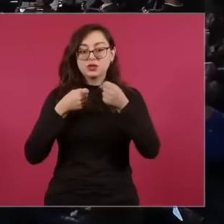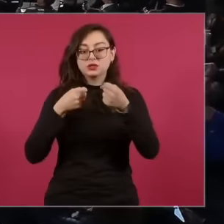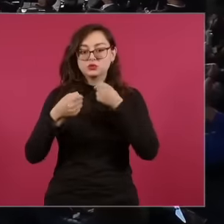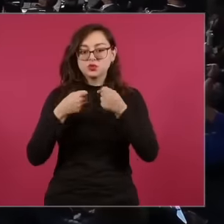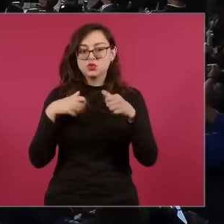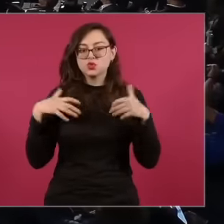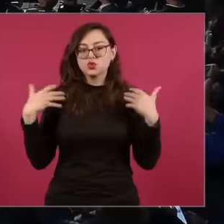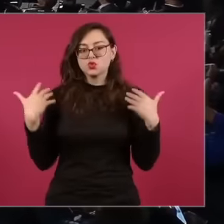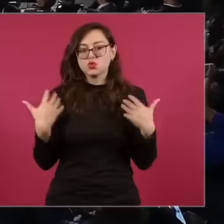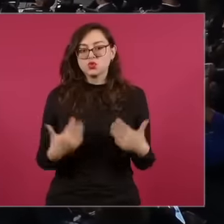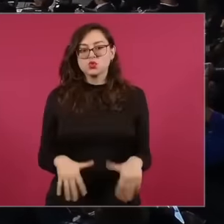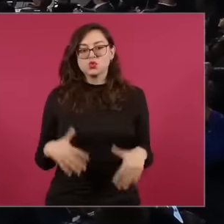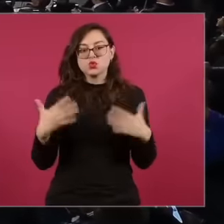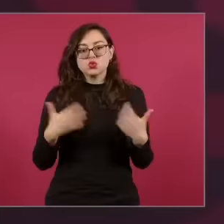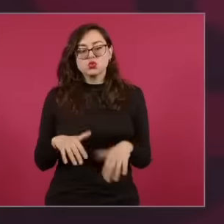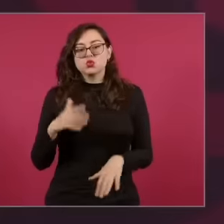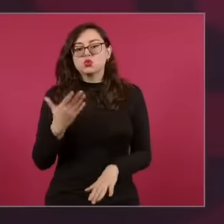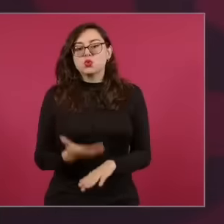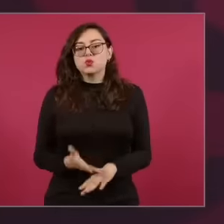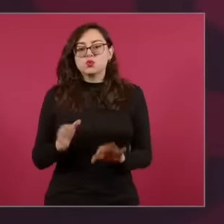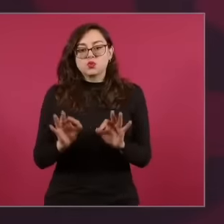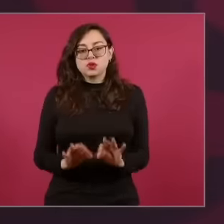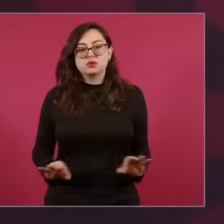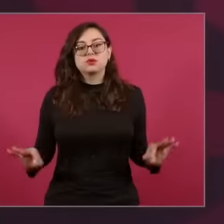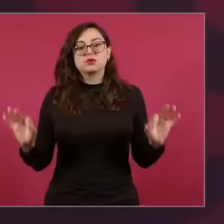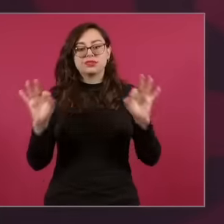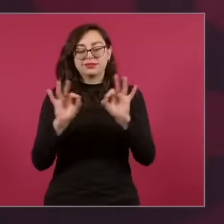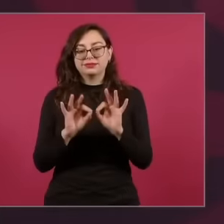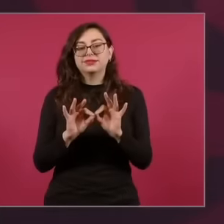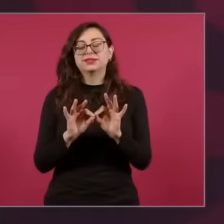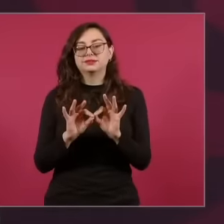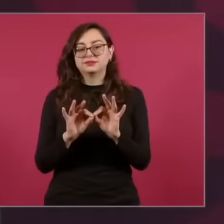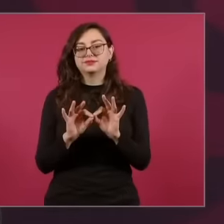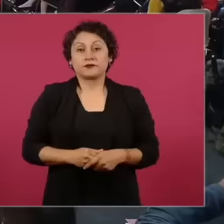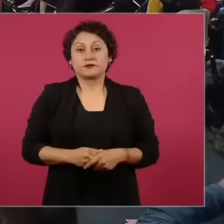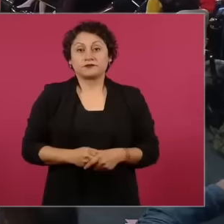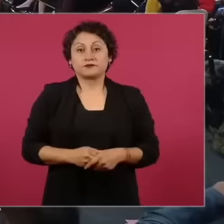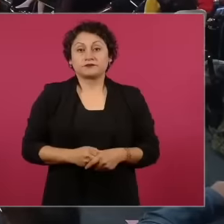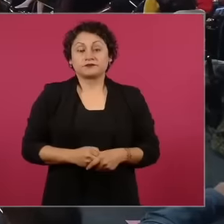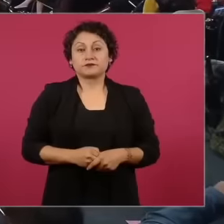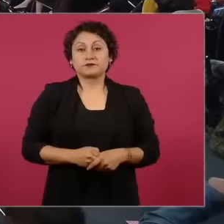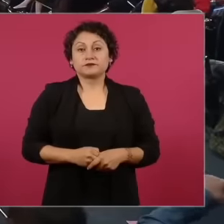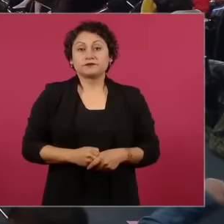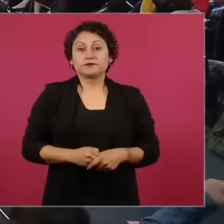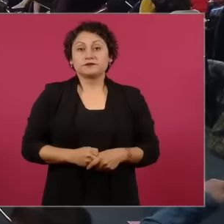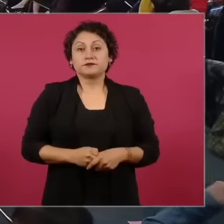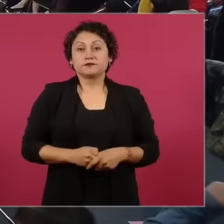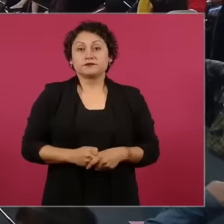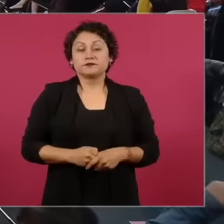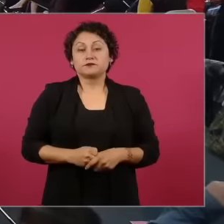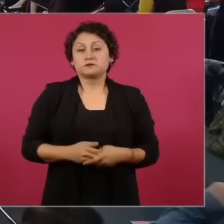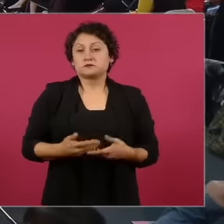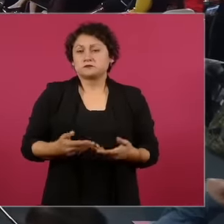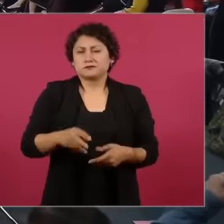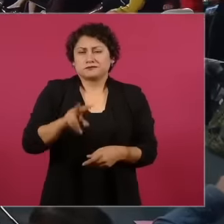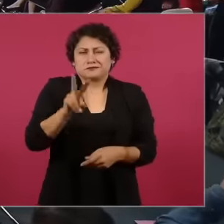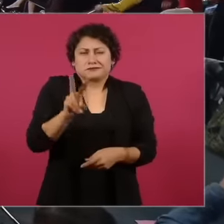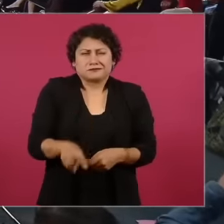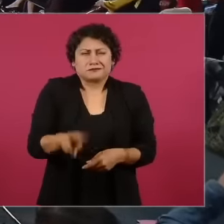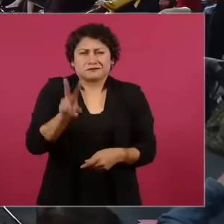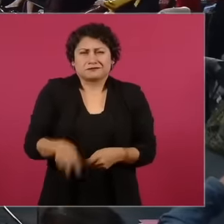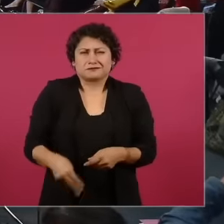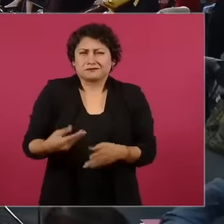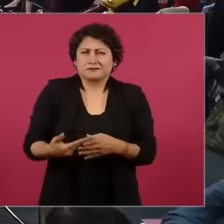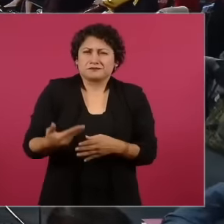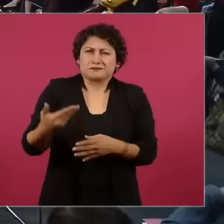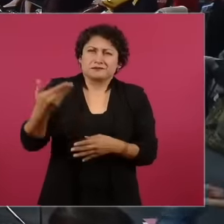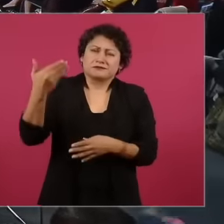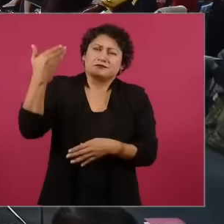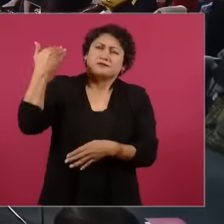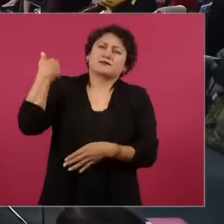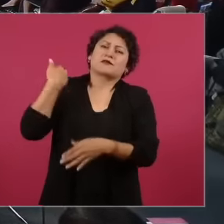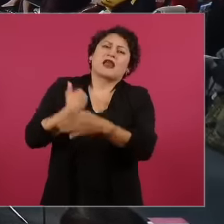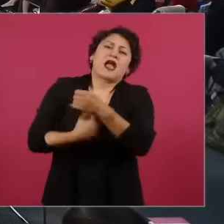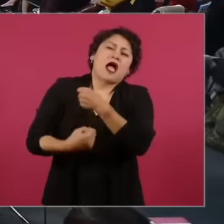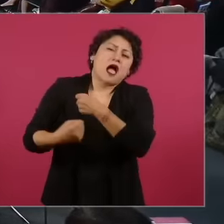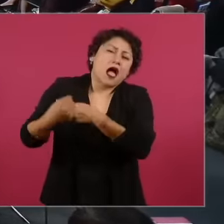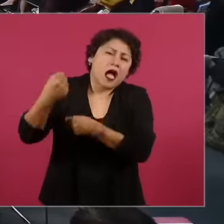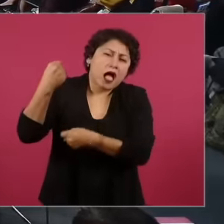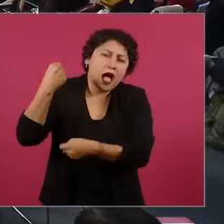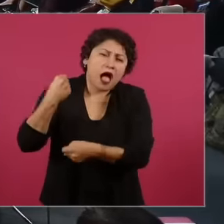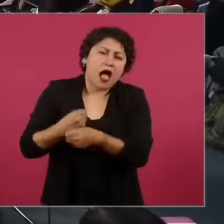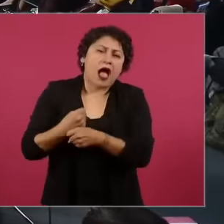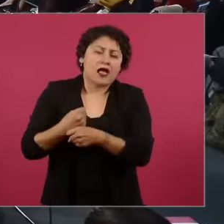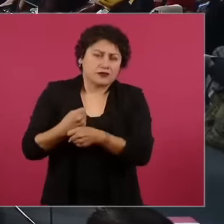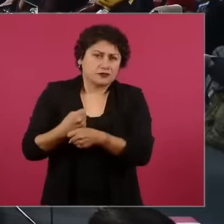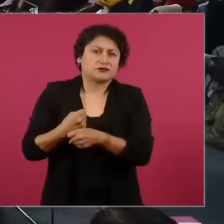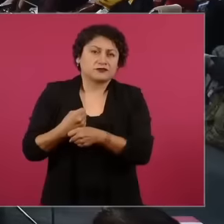a fundamental role in the transformations in centuries with all the conventional means